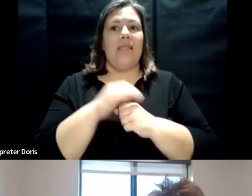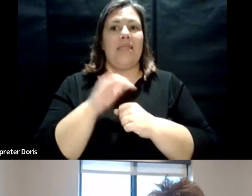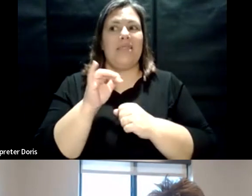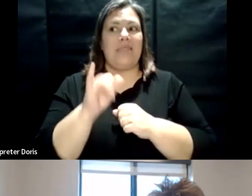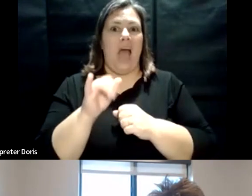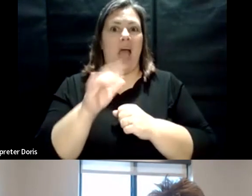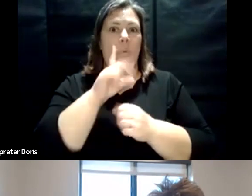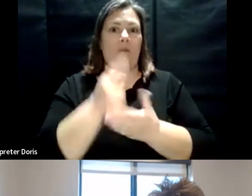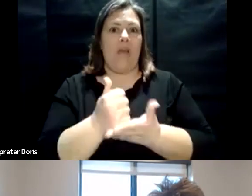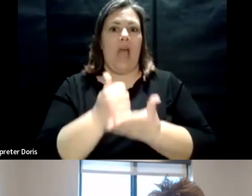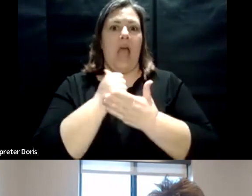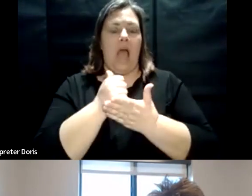I just wanted to say, I wish so very, very much now, I would have been more familiar with this rule when I was working at a center for independent independent living a handful of years ago.